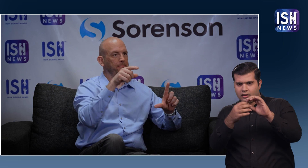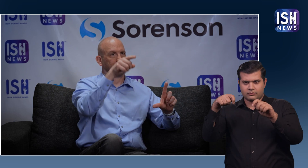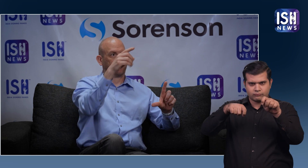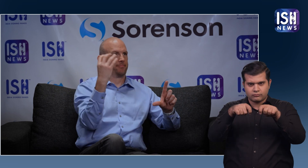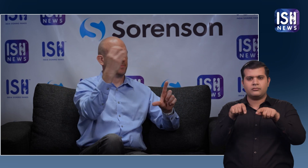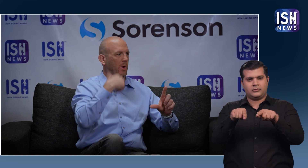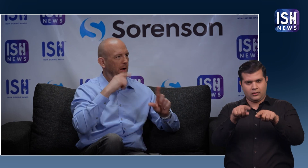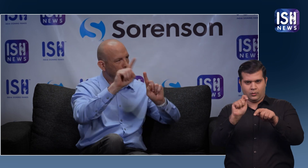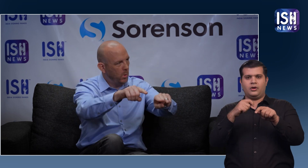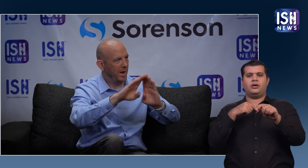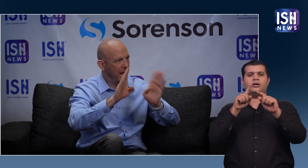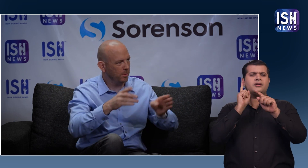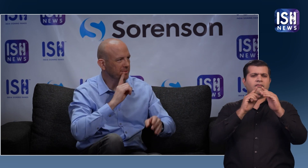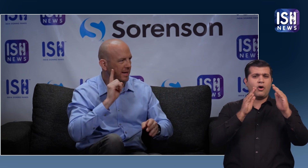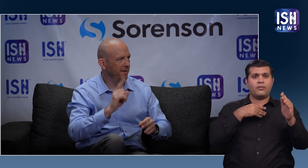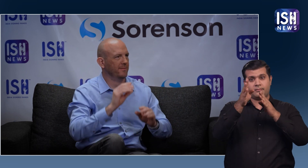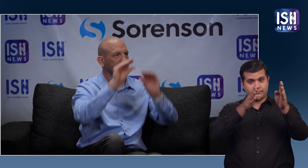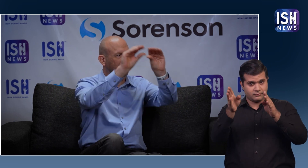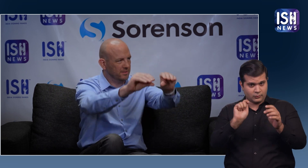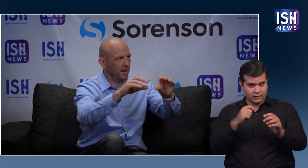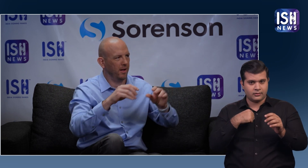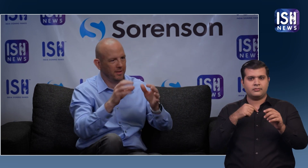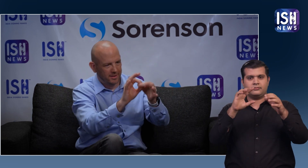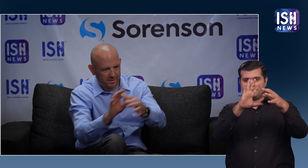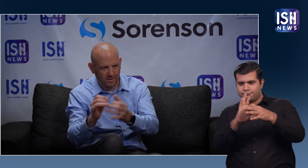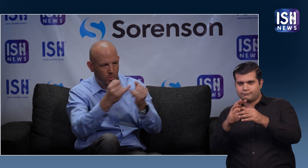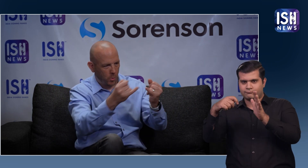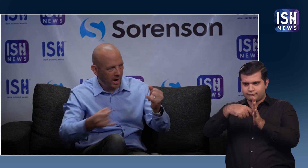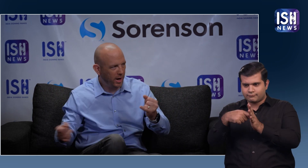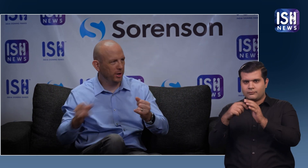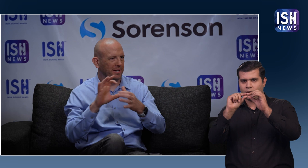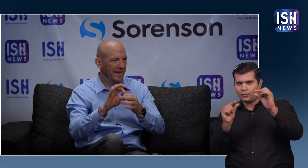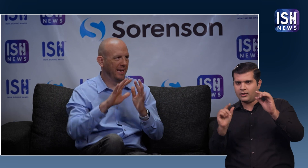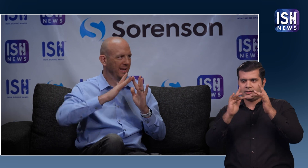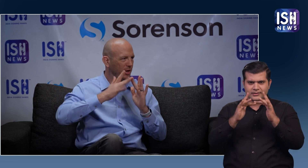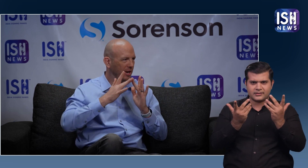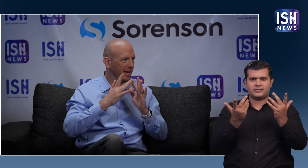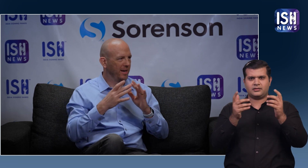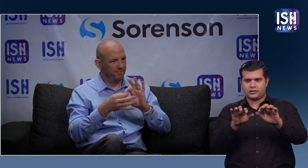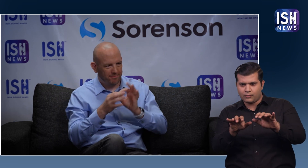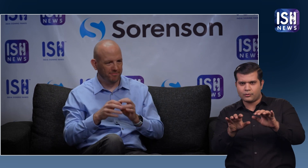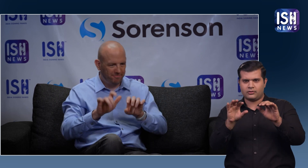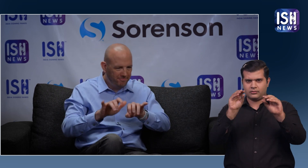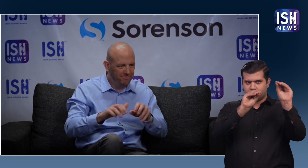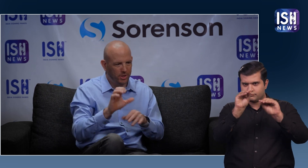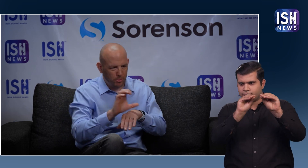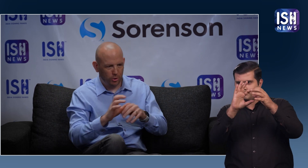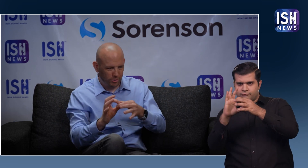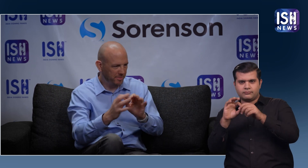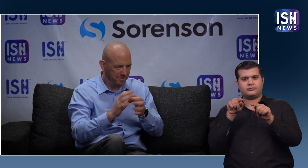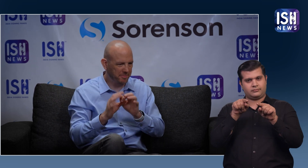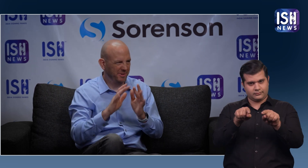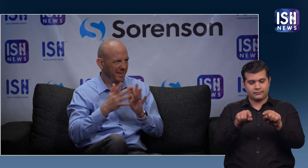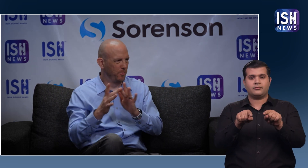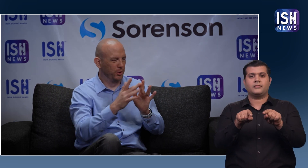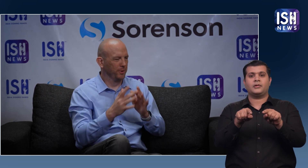So, I visited Deaf customers' residences, installed the VideoPhone, connected the wires, connected it to the internet, worked on computers and network.